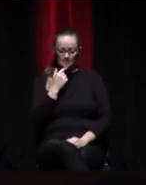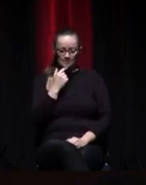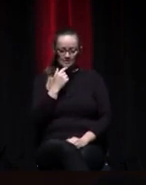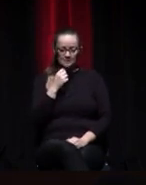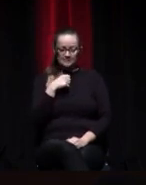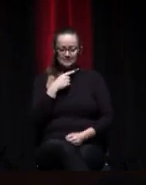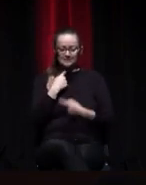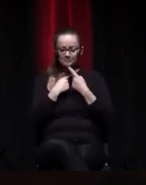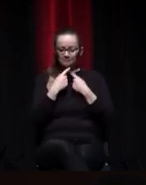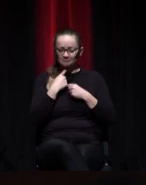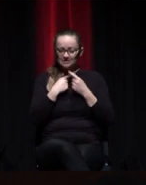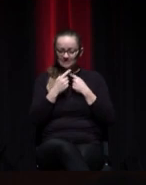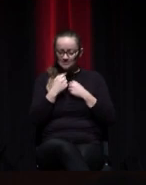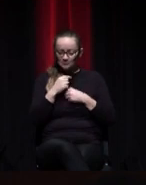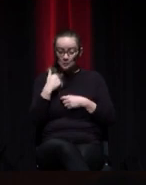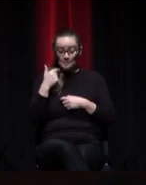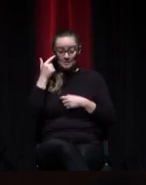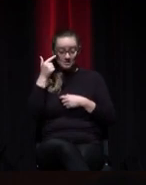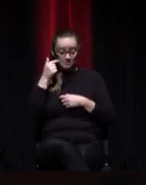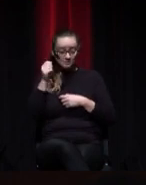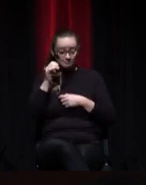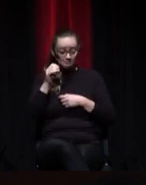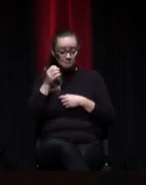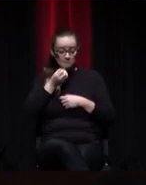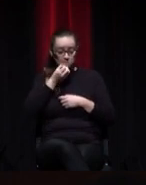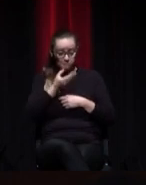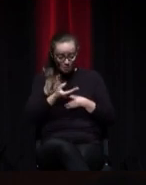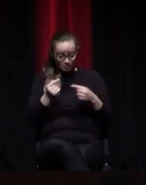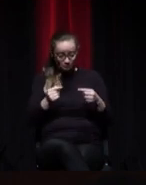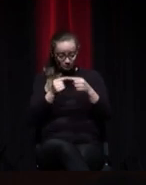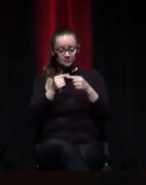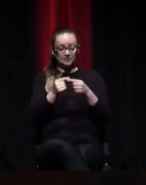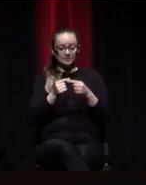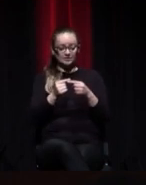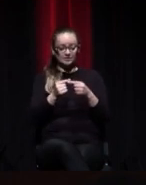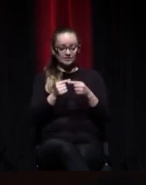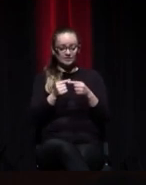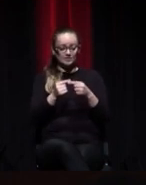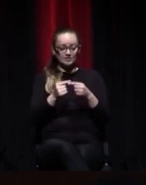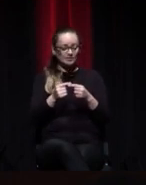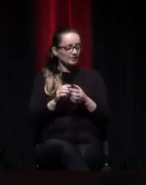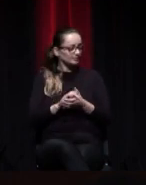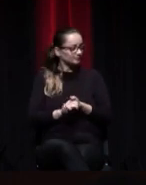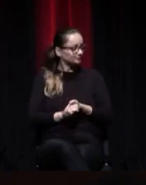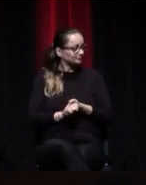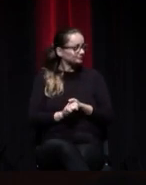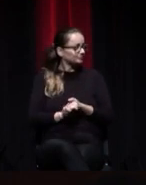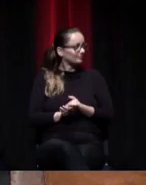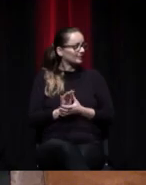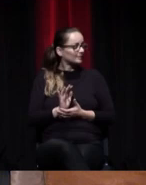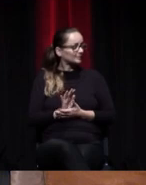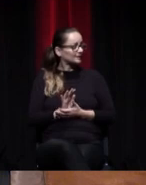I think this dimension got very good in this table, without taking into consideration. - Carla.